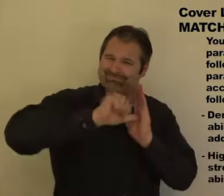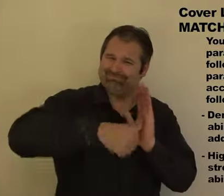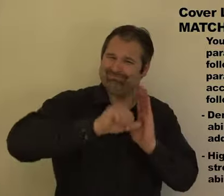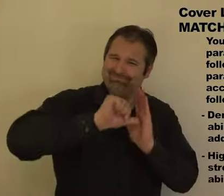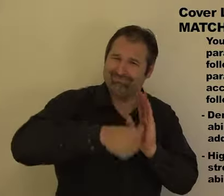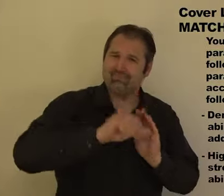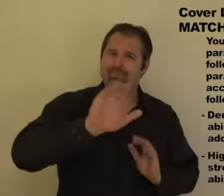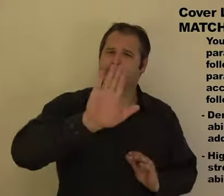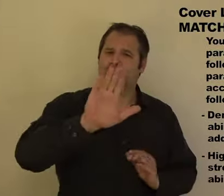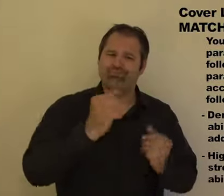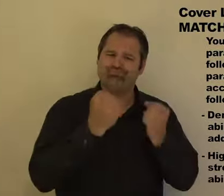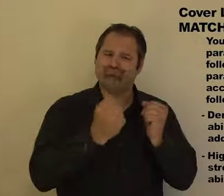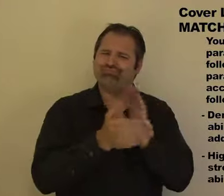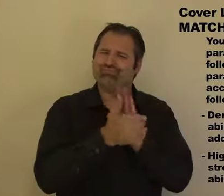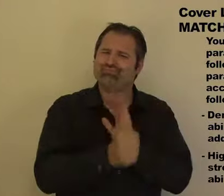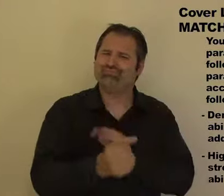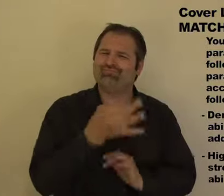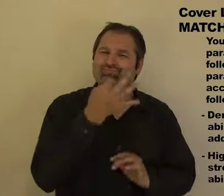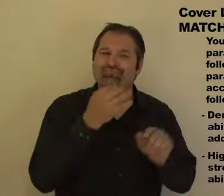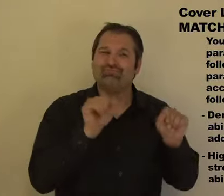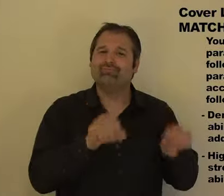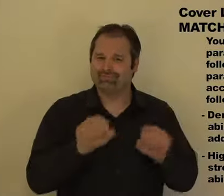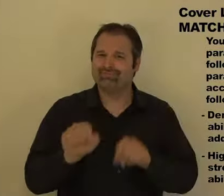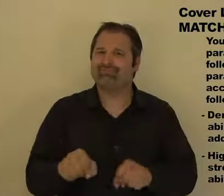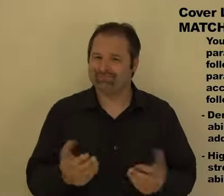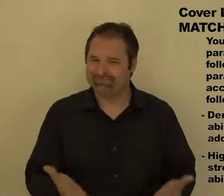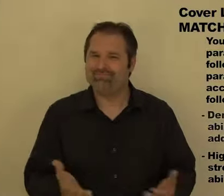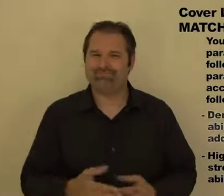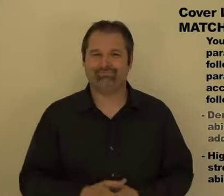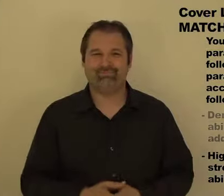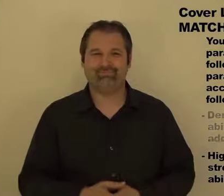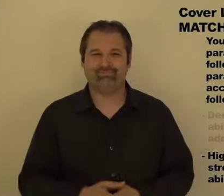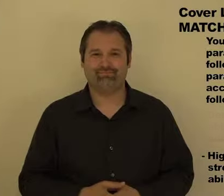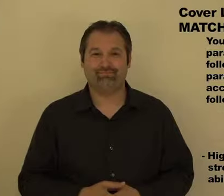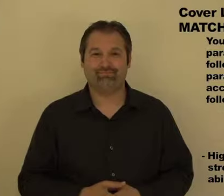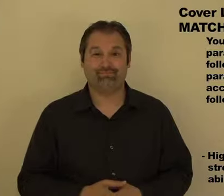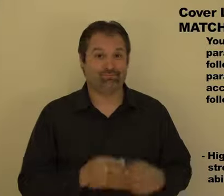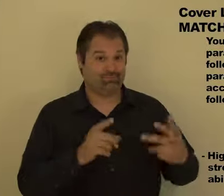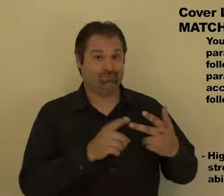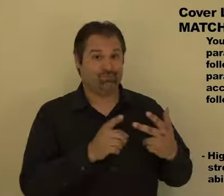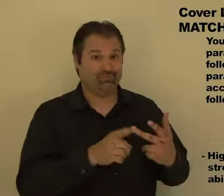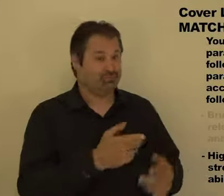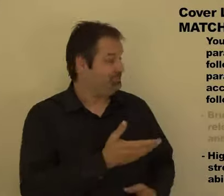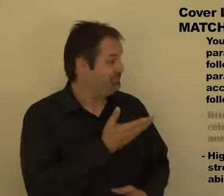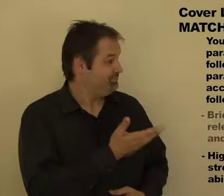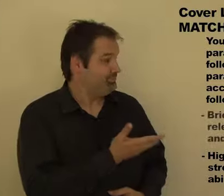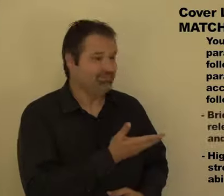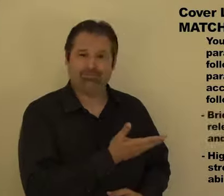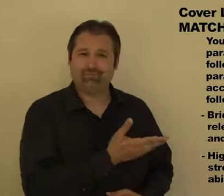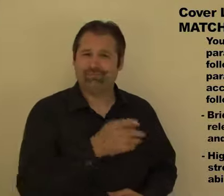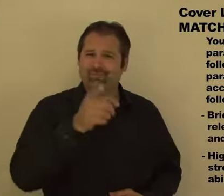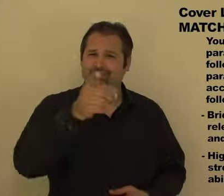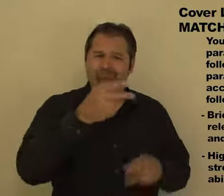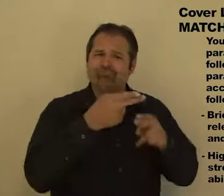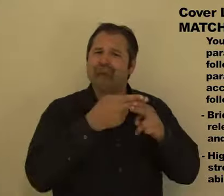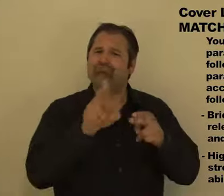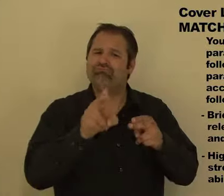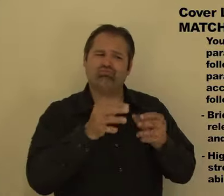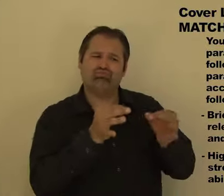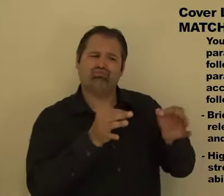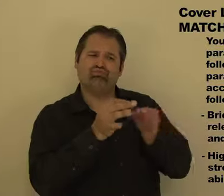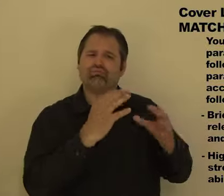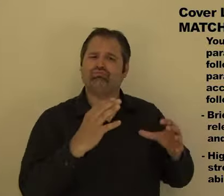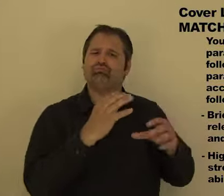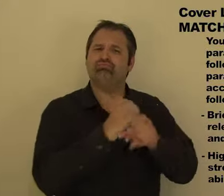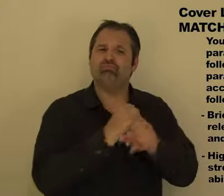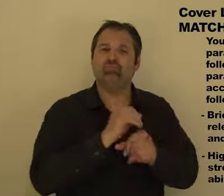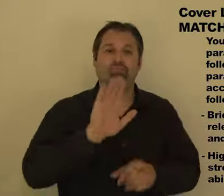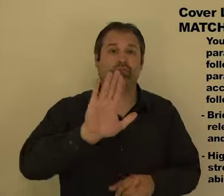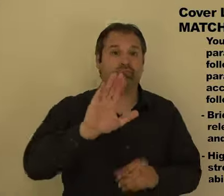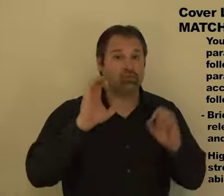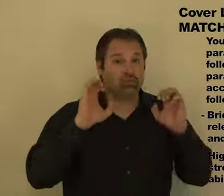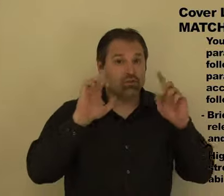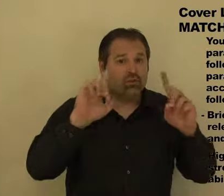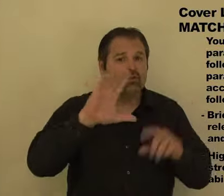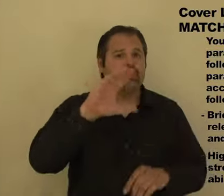briefly summarize relevant education and experience, and tailor it for that position.